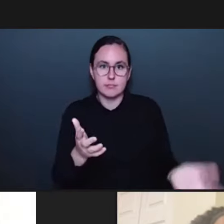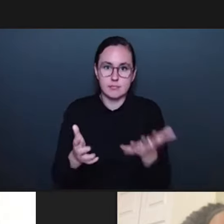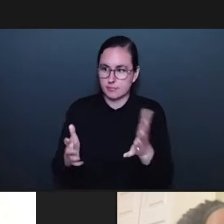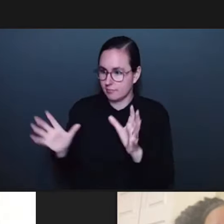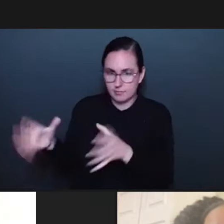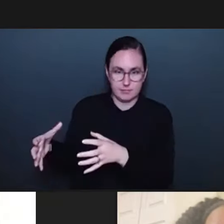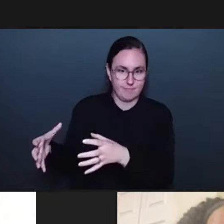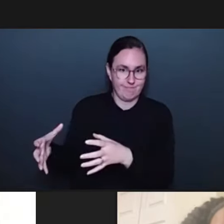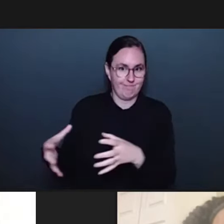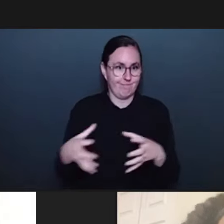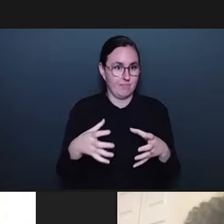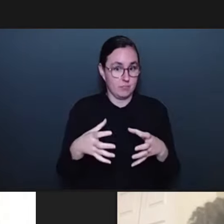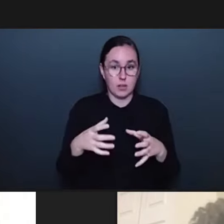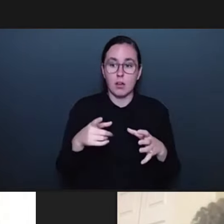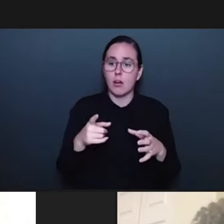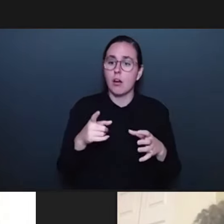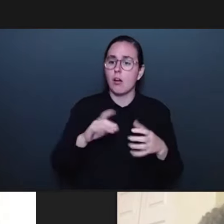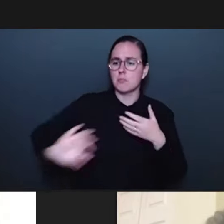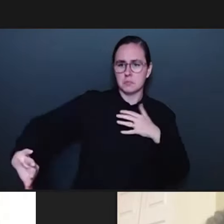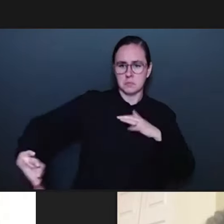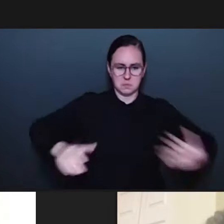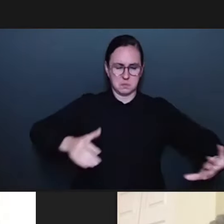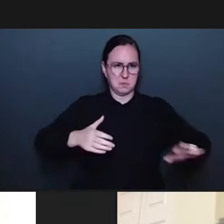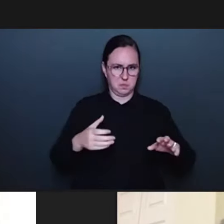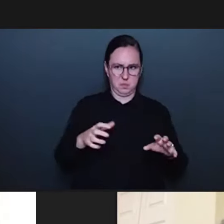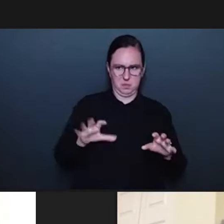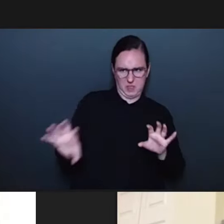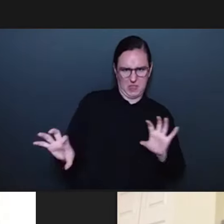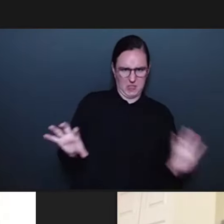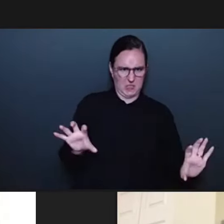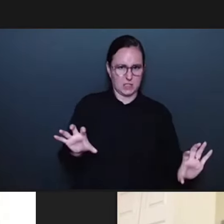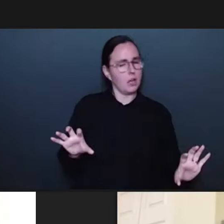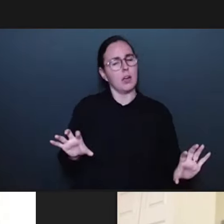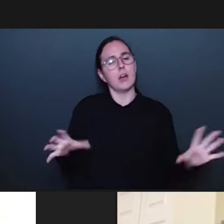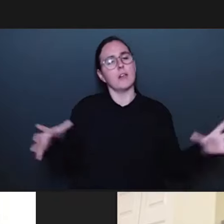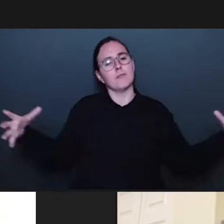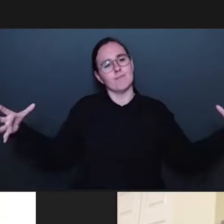able to counteract these climate shocks and to counteract these socioeconomic issues due to our